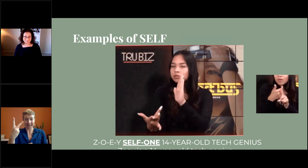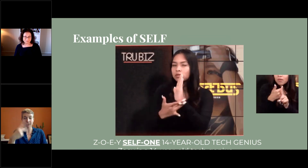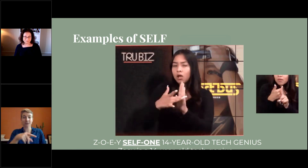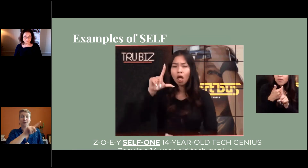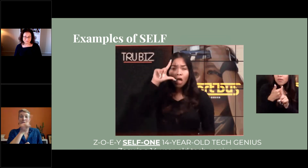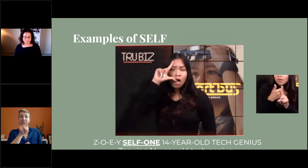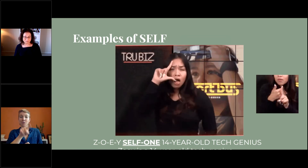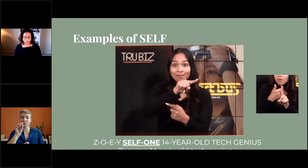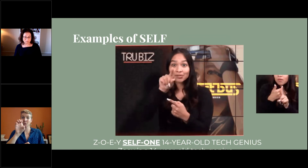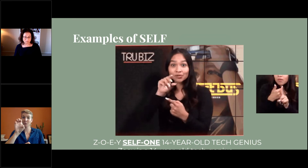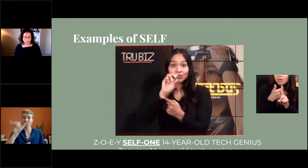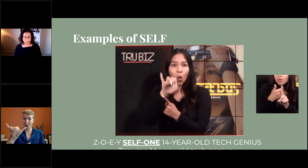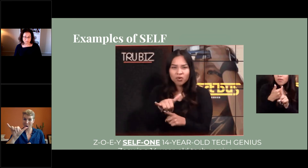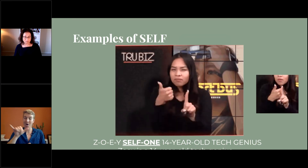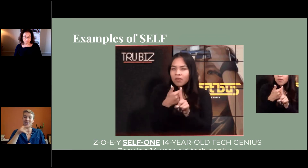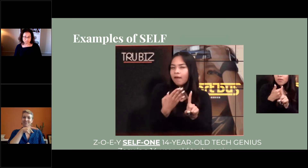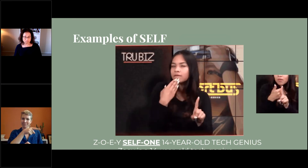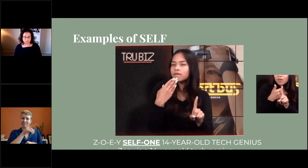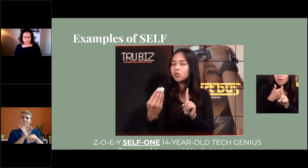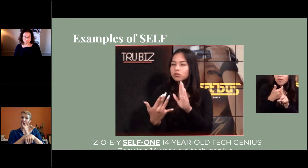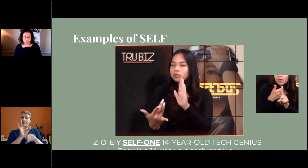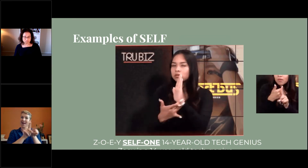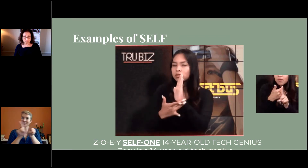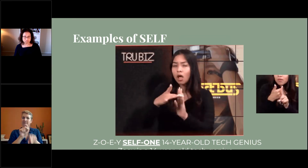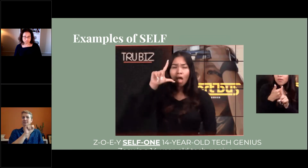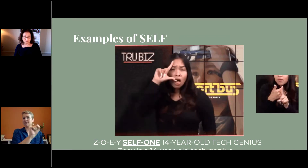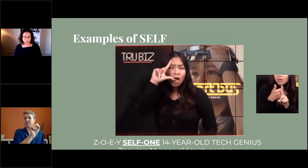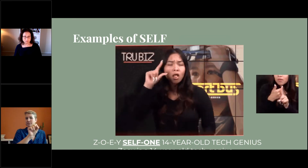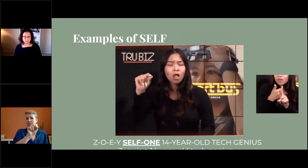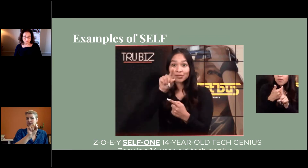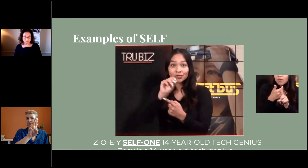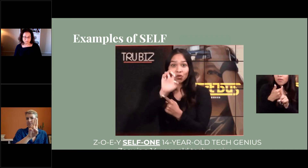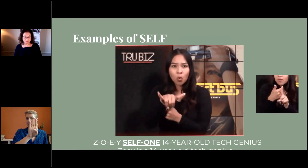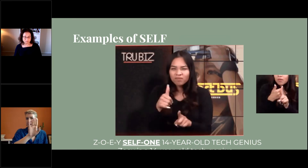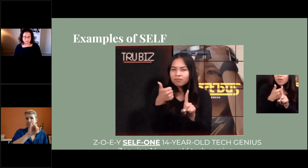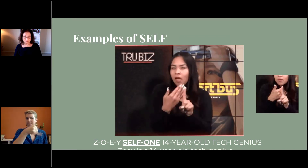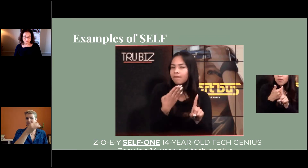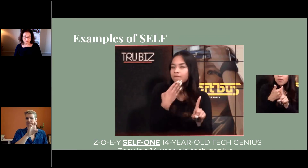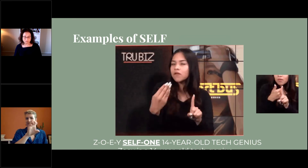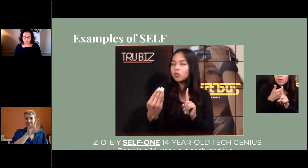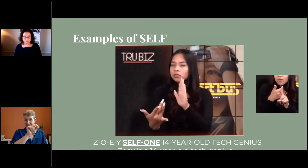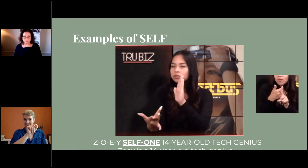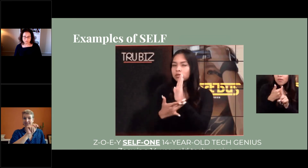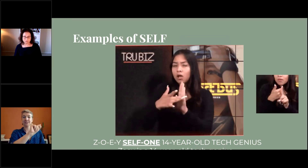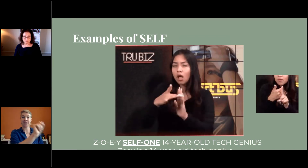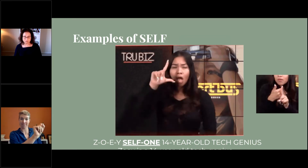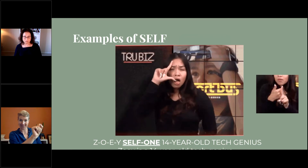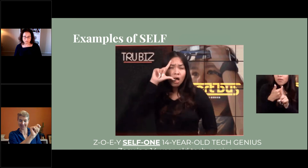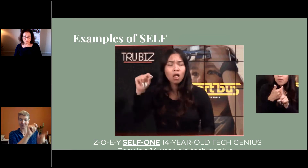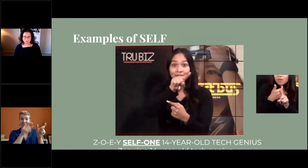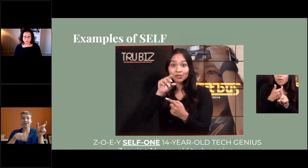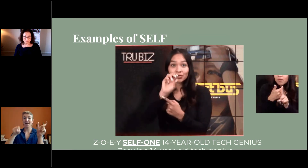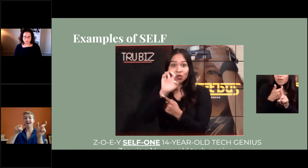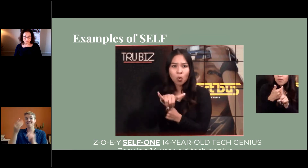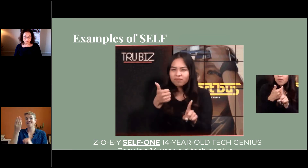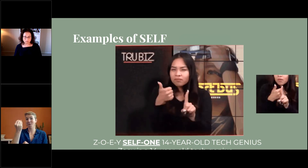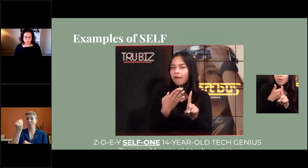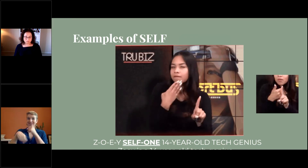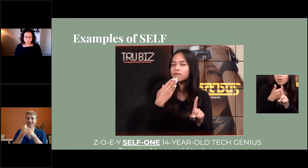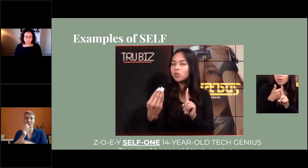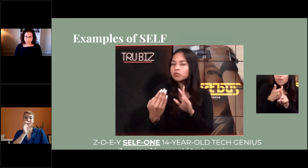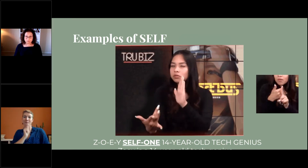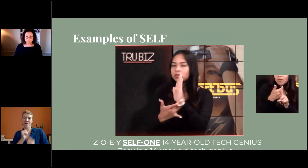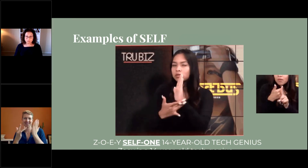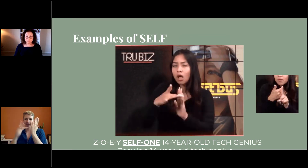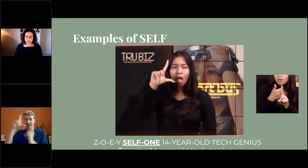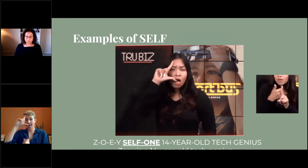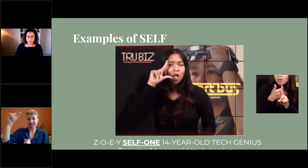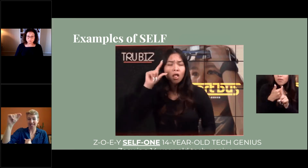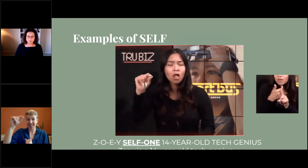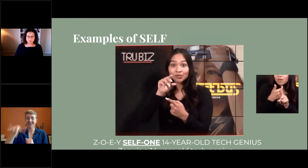You can see, in this example, `Zoey’ is functioning as the subject.